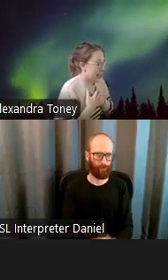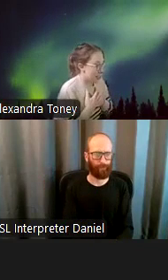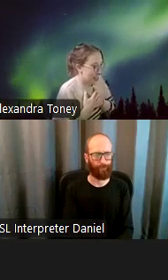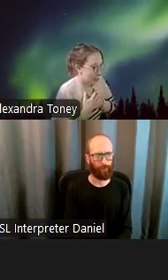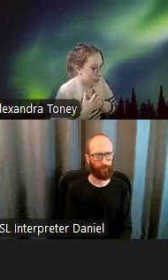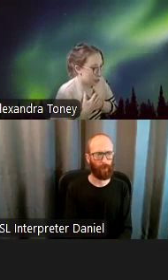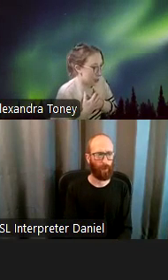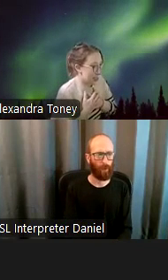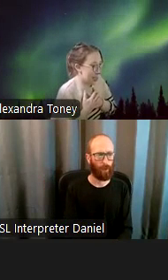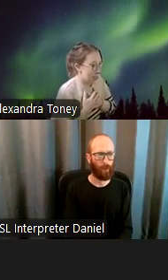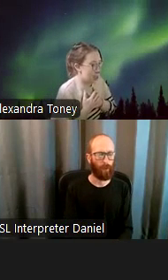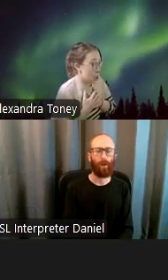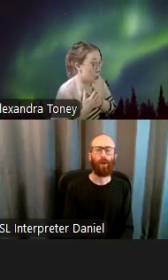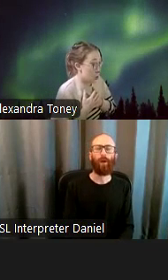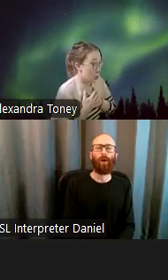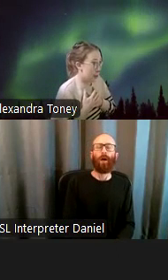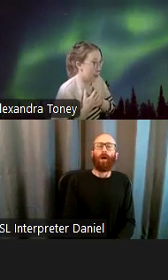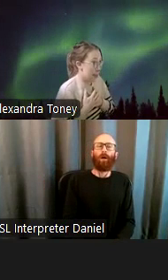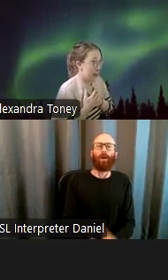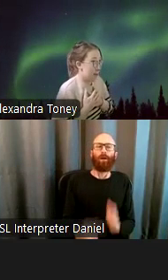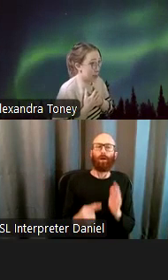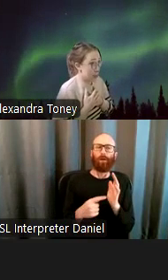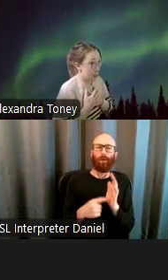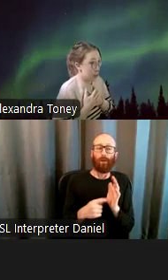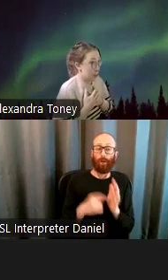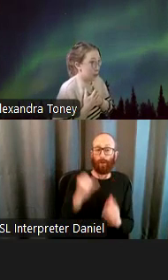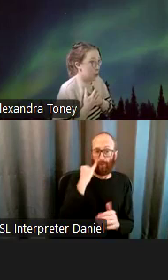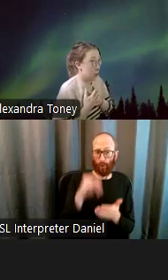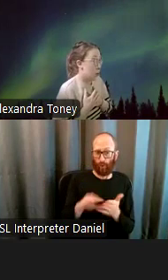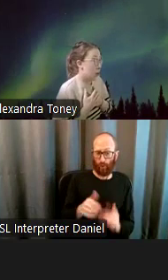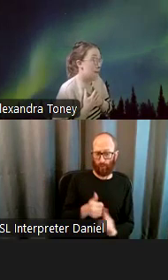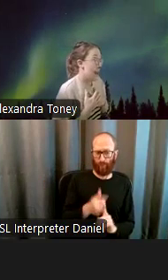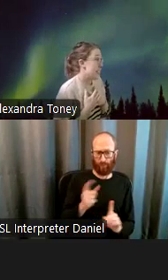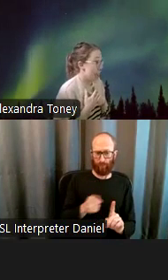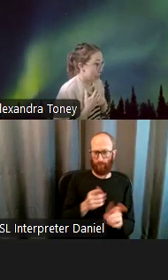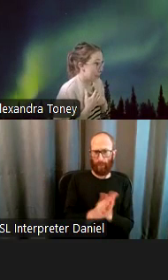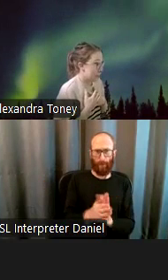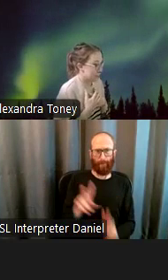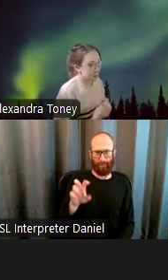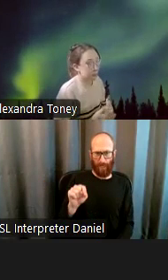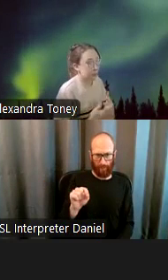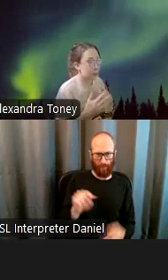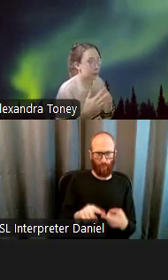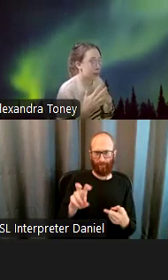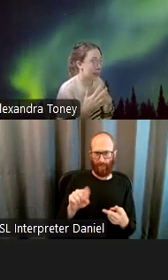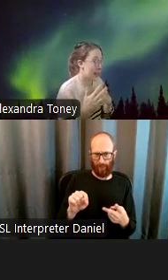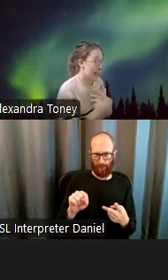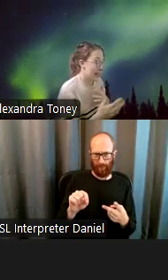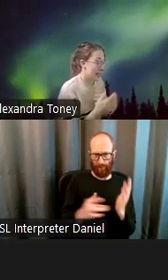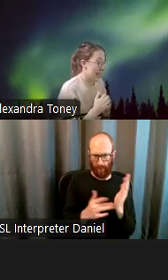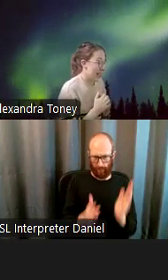let's say a student has a goal in being a vet or a vet tech. They can take an